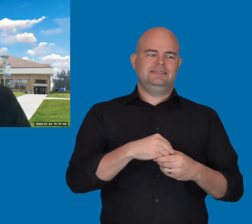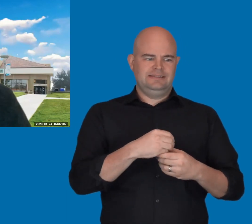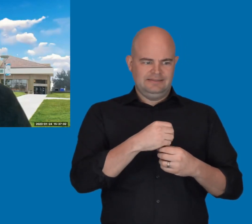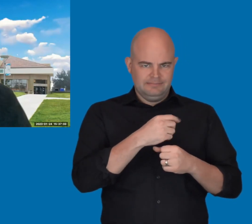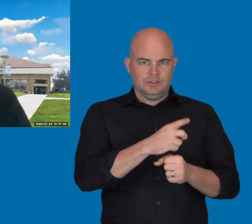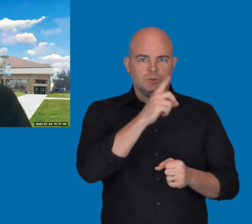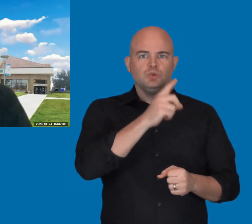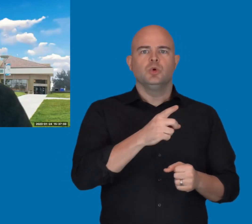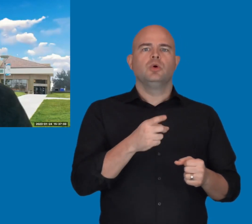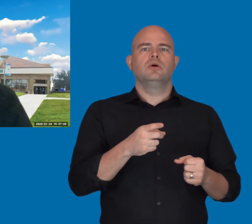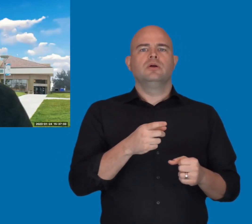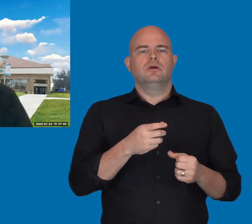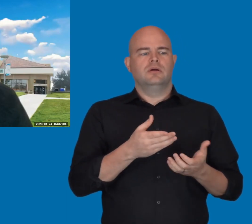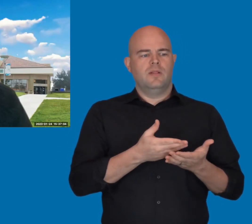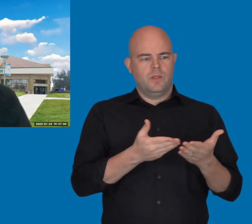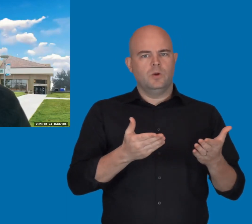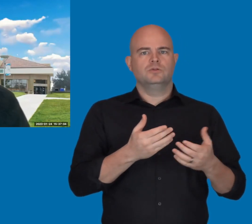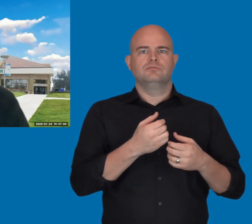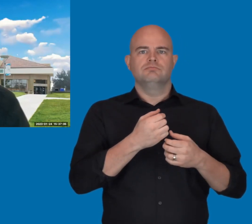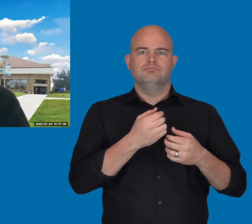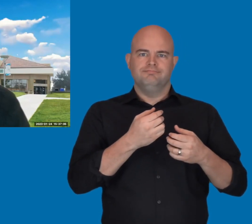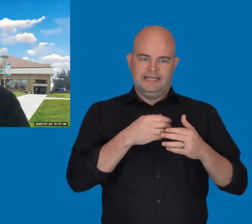And it just depending on our time